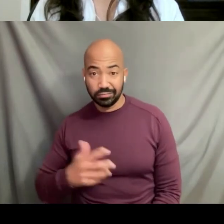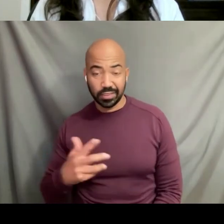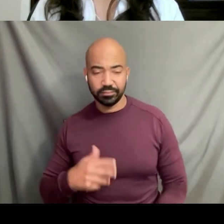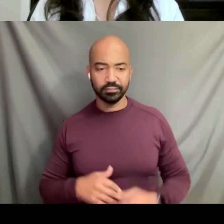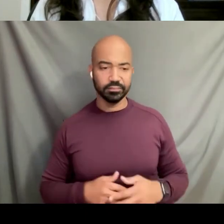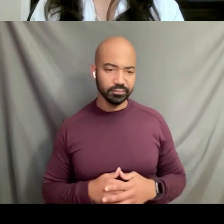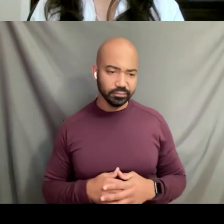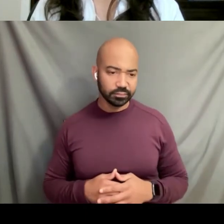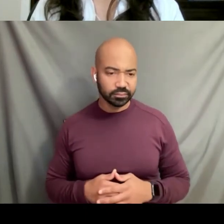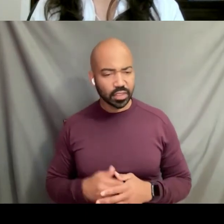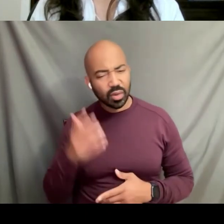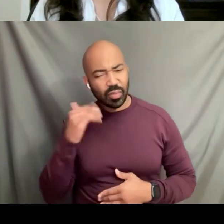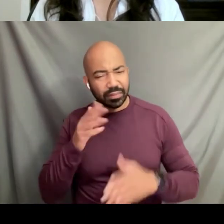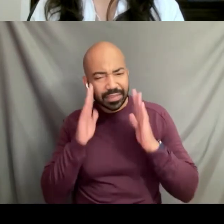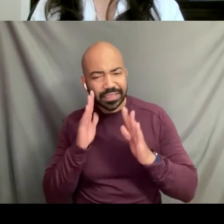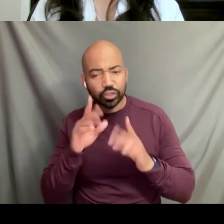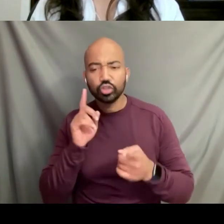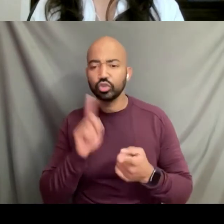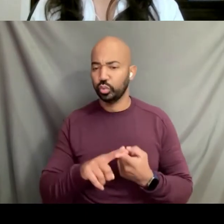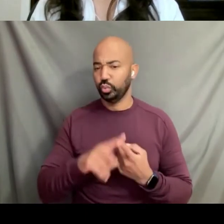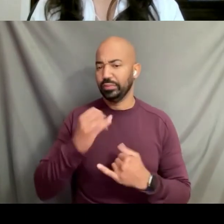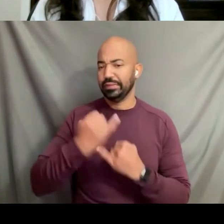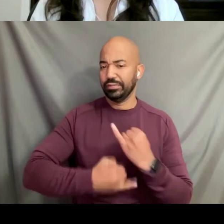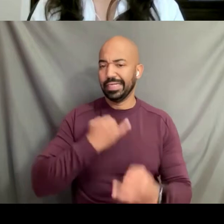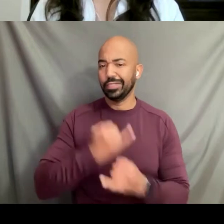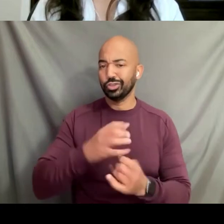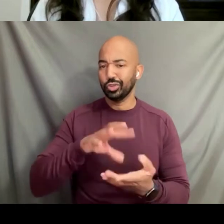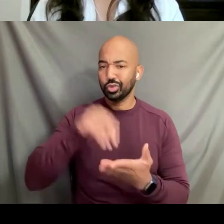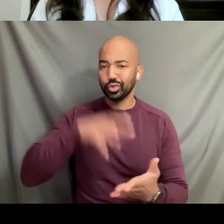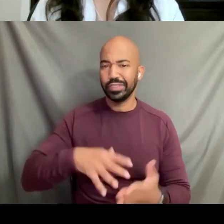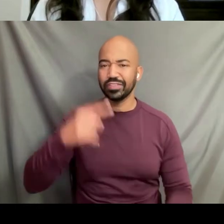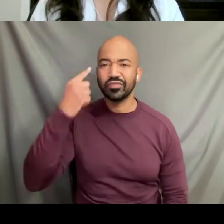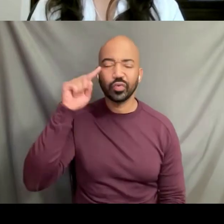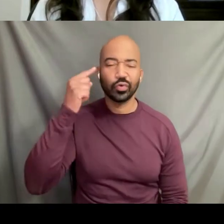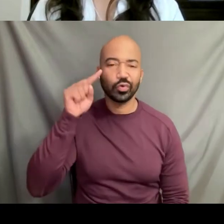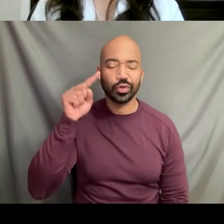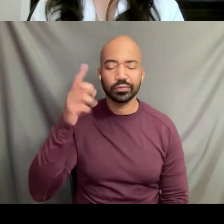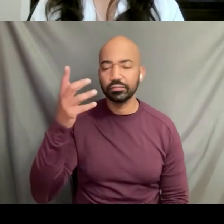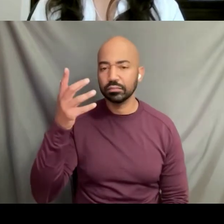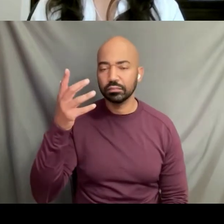why do we need to pay more attention to international students with disabilities?